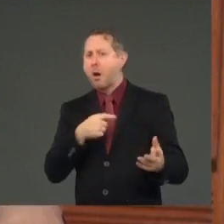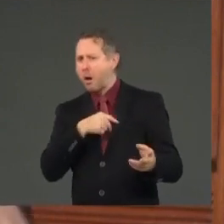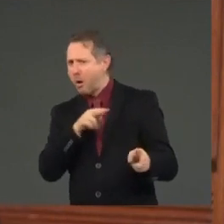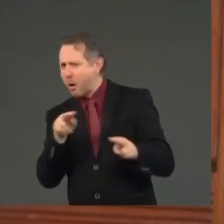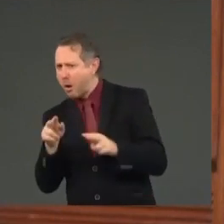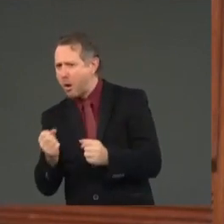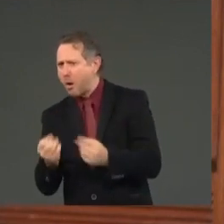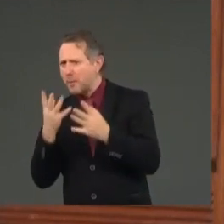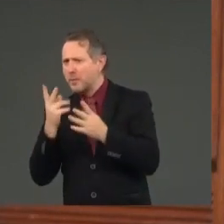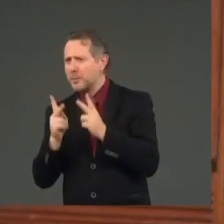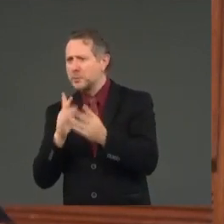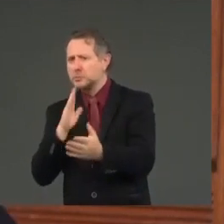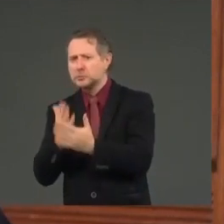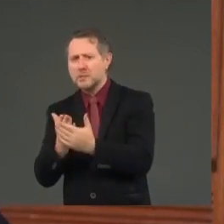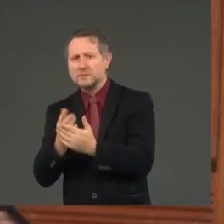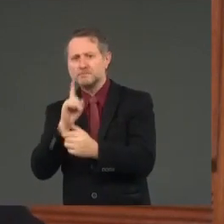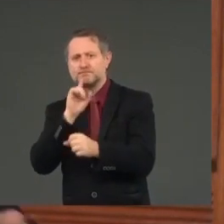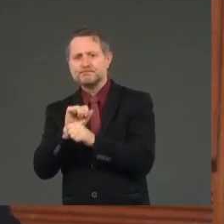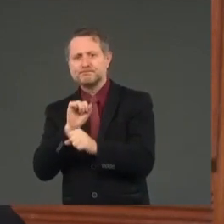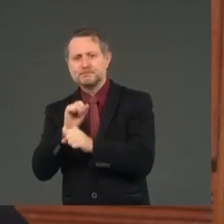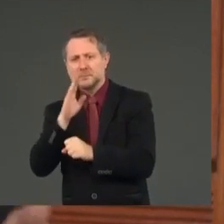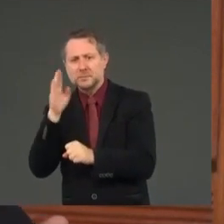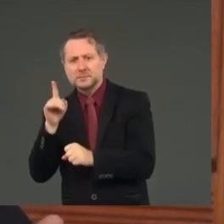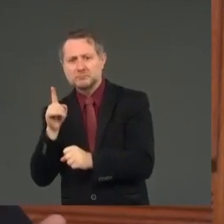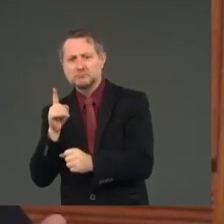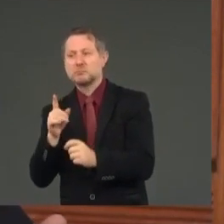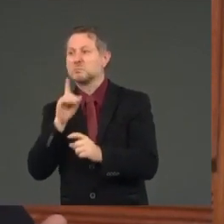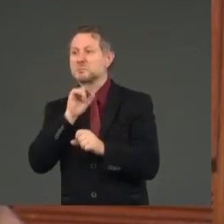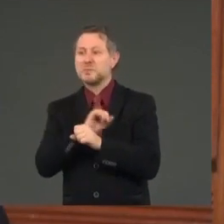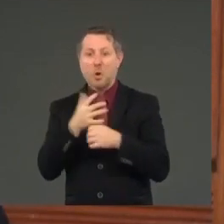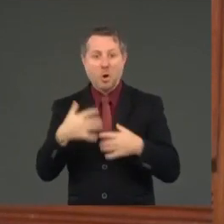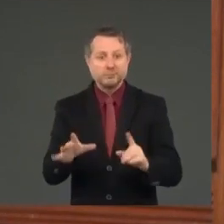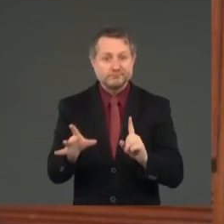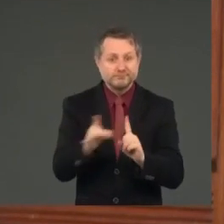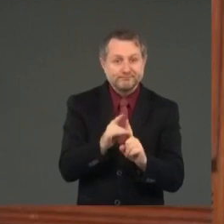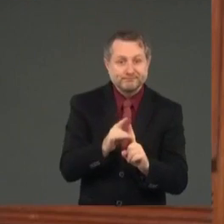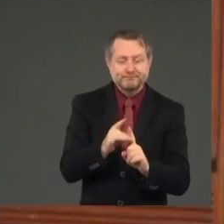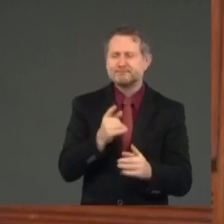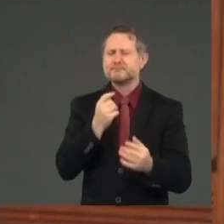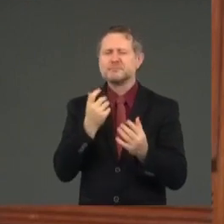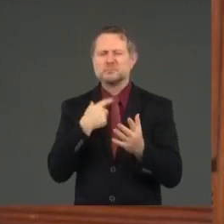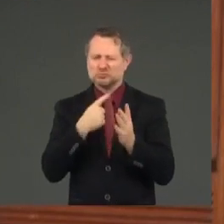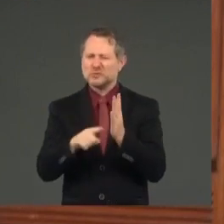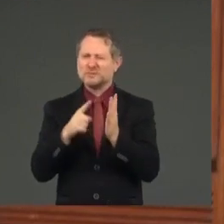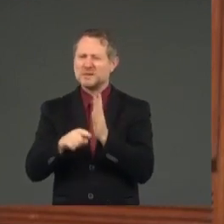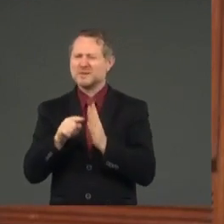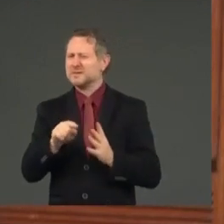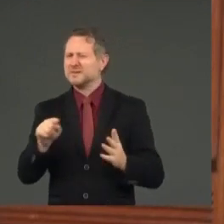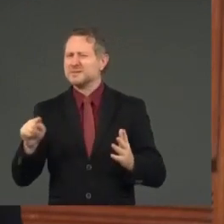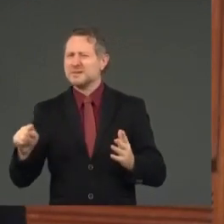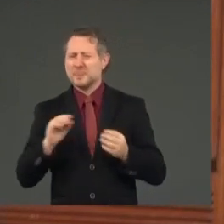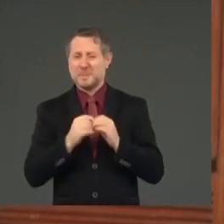IF SOMETHING POPS SIGNIFICANTLY, WE LOOK AT A BUNCH OF DIFFERENT AREAS, GROSS HOSPITALIZATION